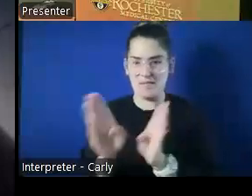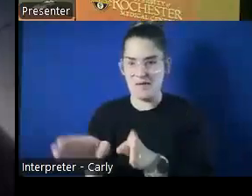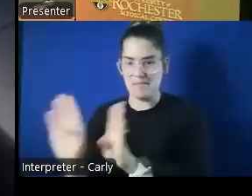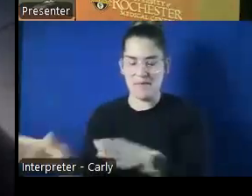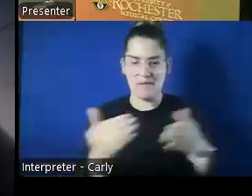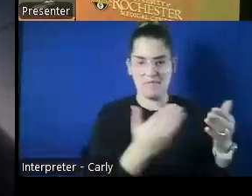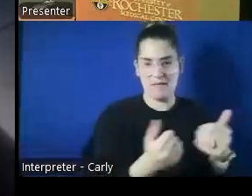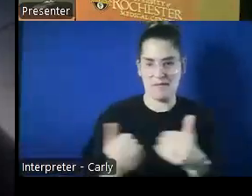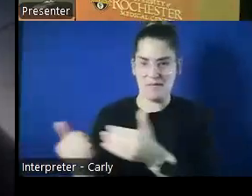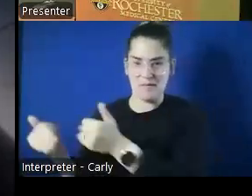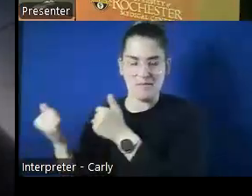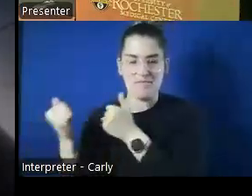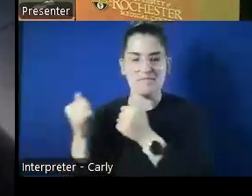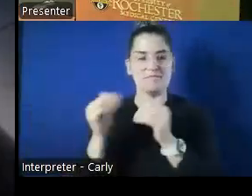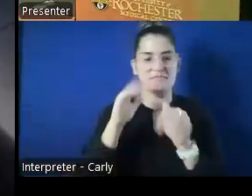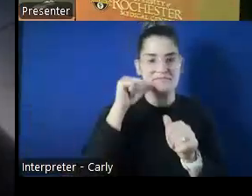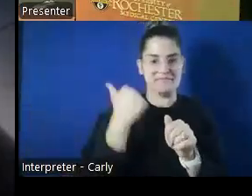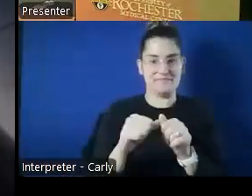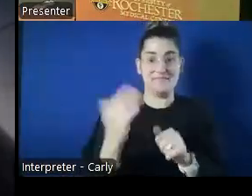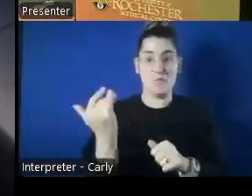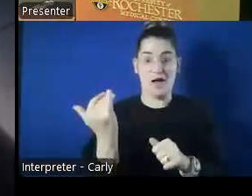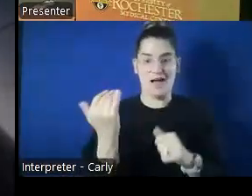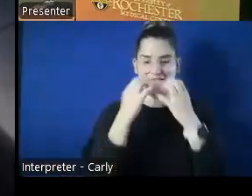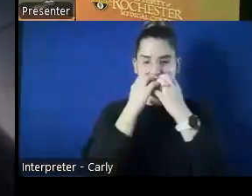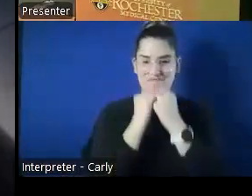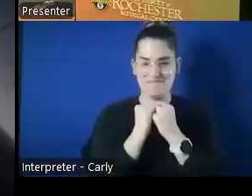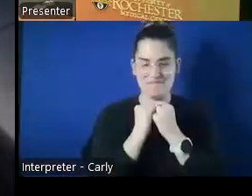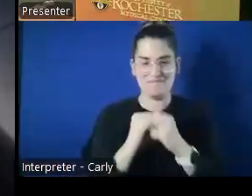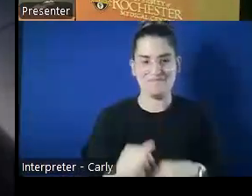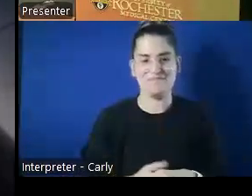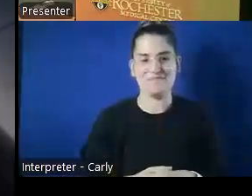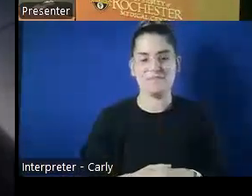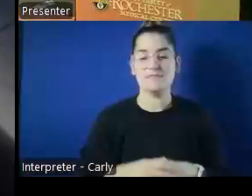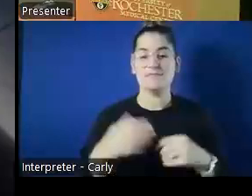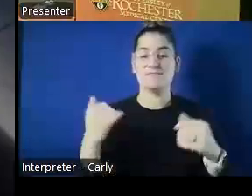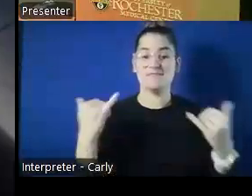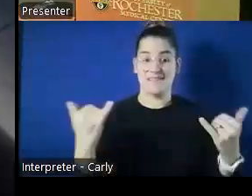in your mind and you'll remember why we care um so trying to create a bridge um and really maybe